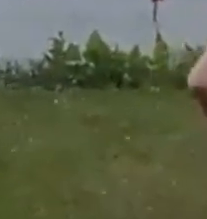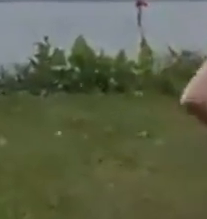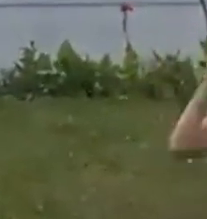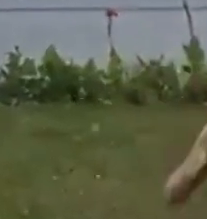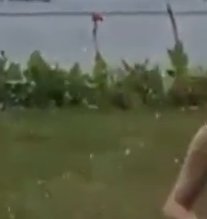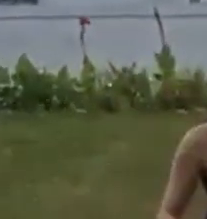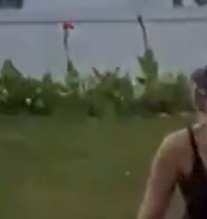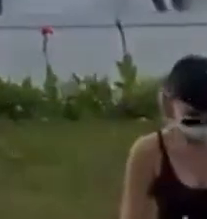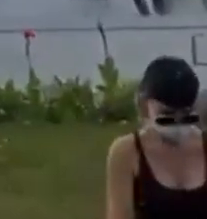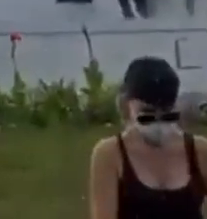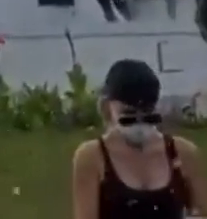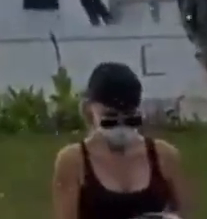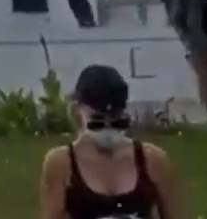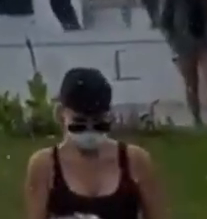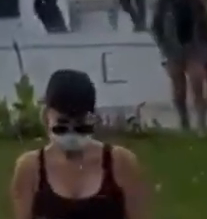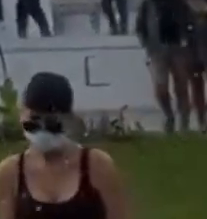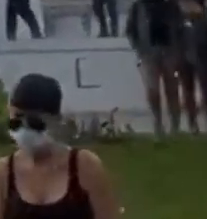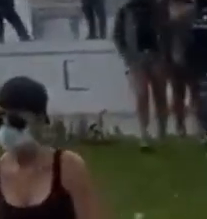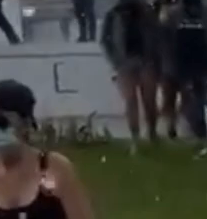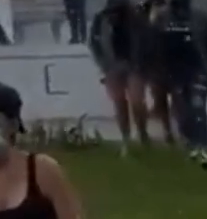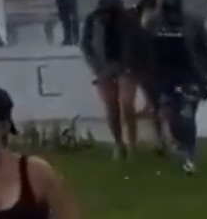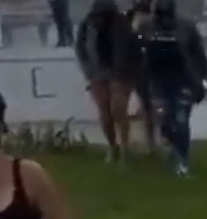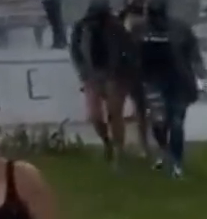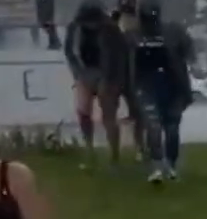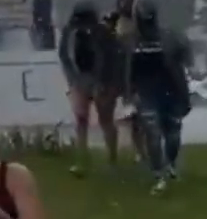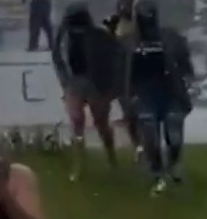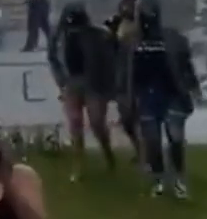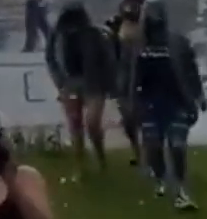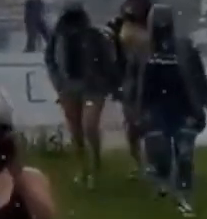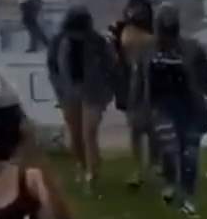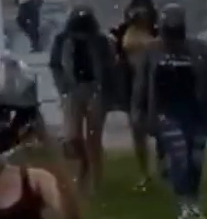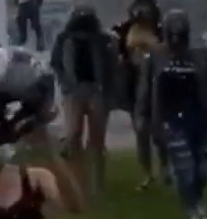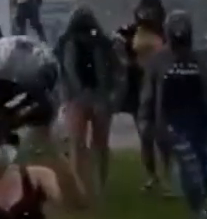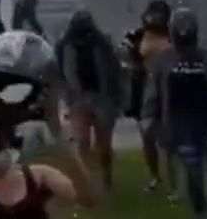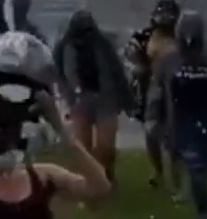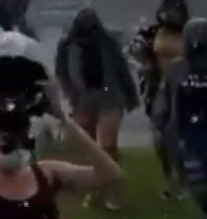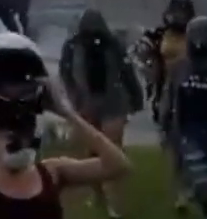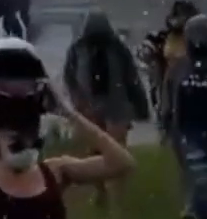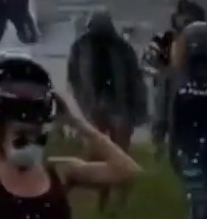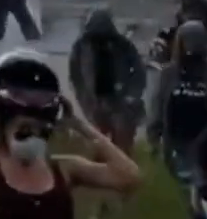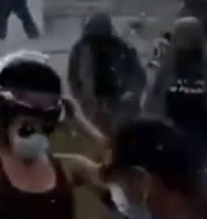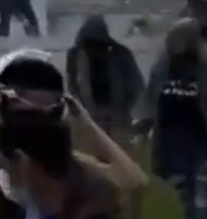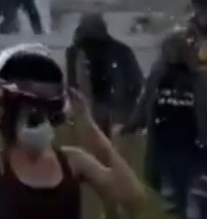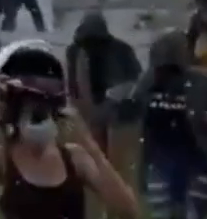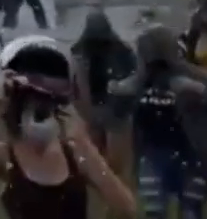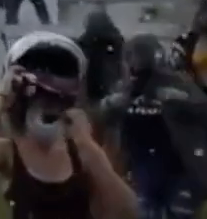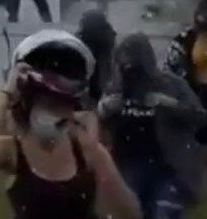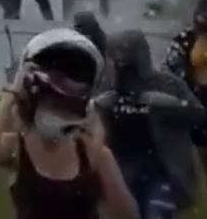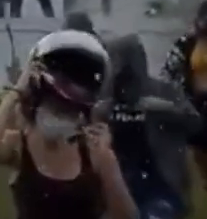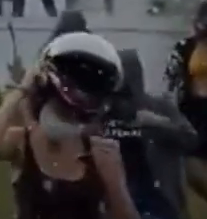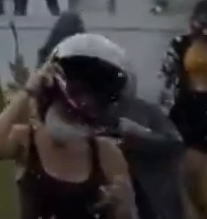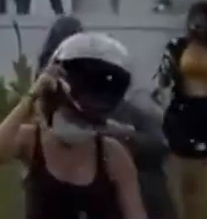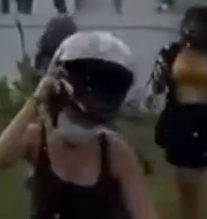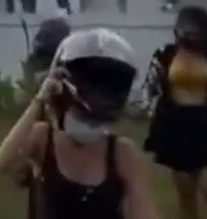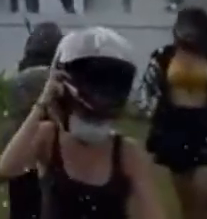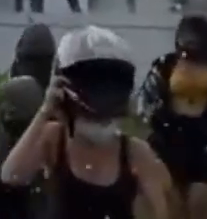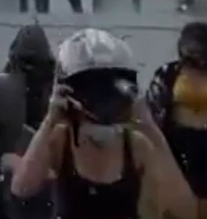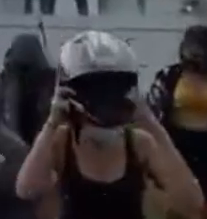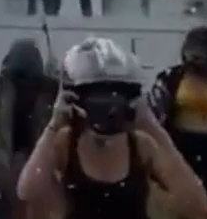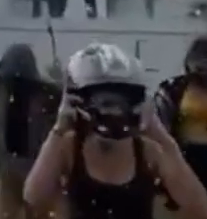that is, each social organization represents four. Tienen derecho a manifestarse si ustedes vieron que se